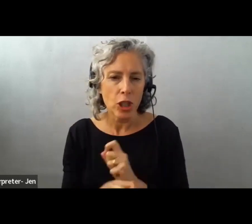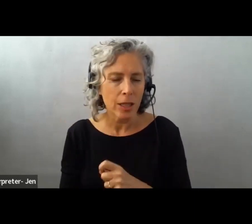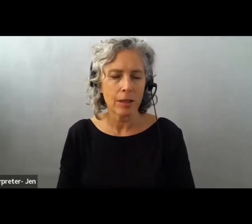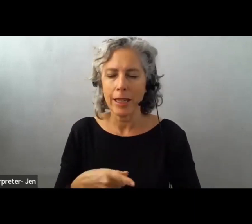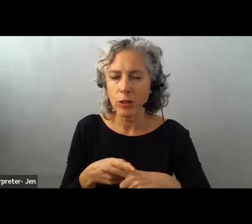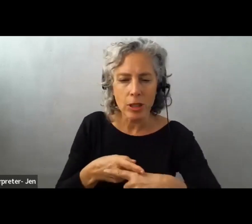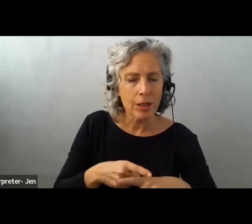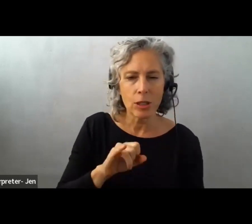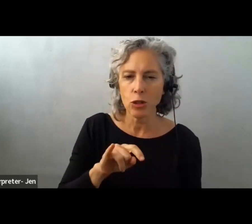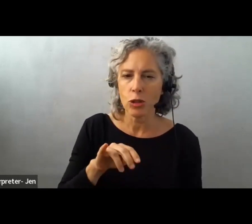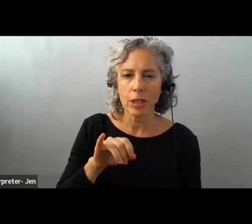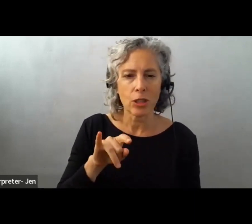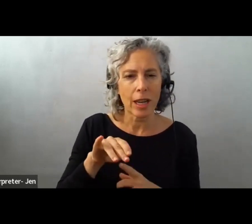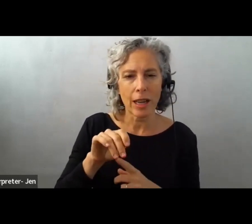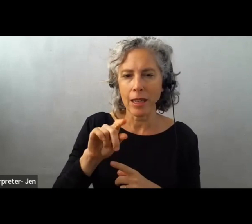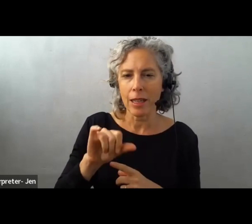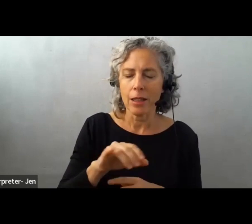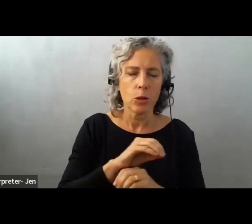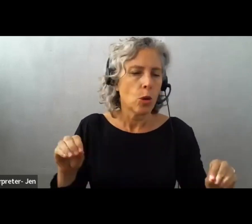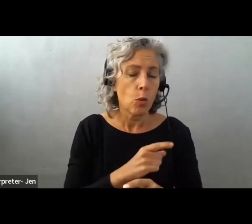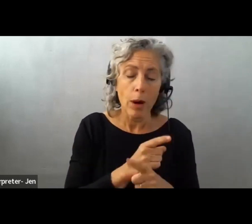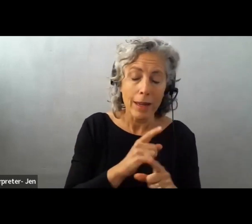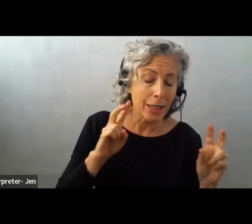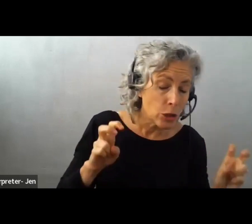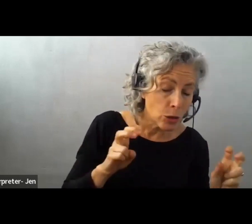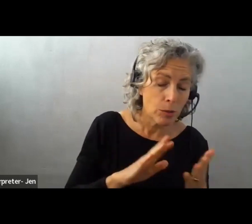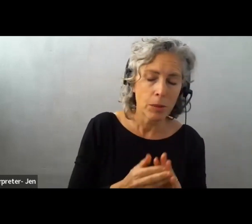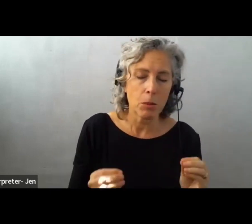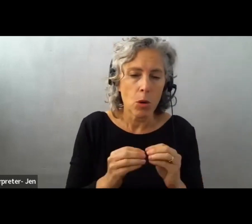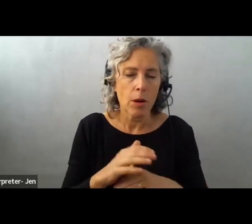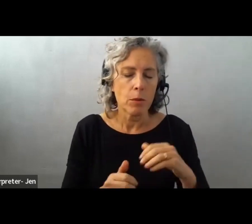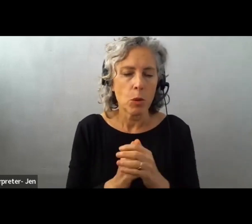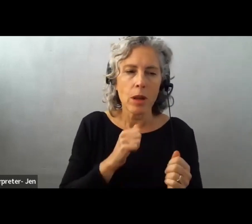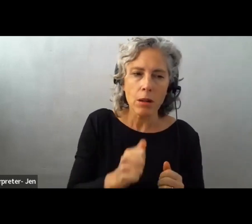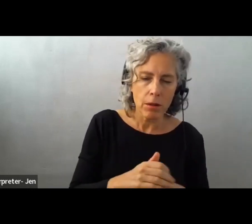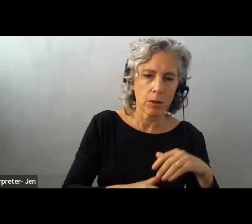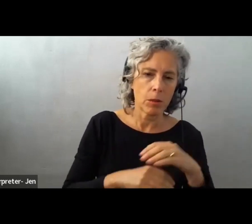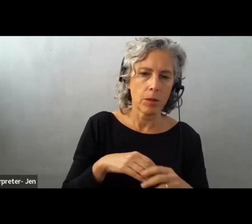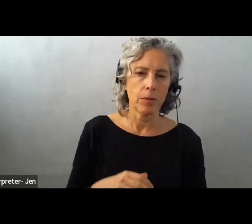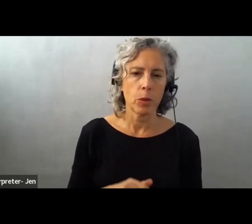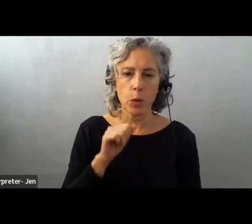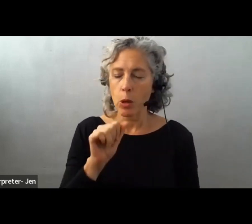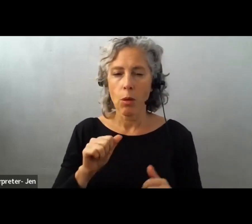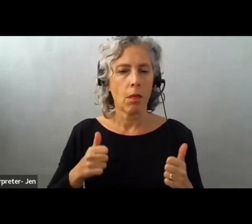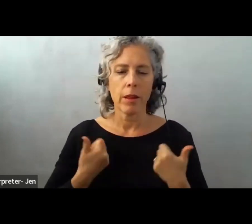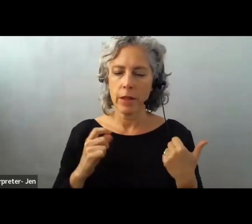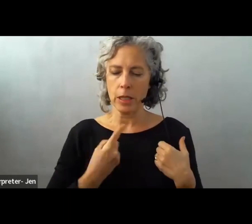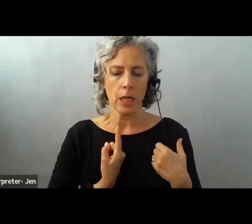there are no single right issues. We don't live single lives, single issue lives.